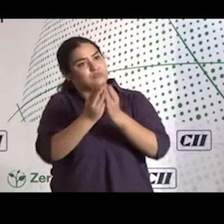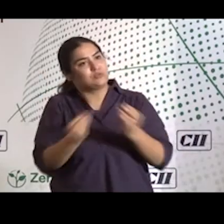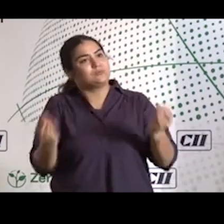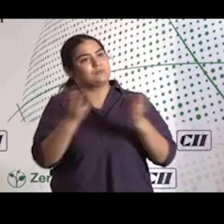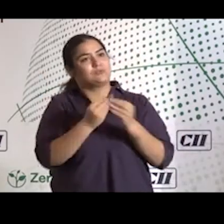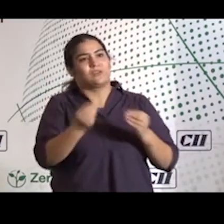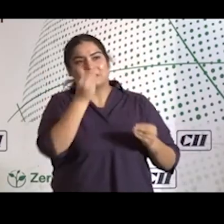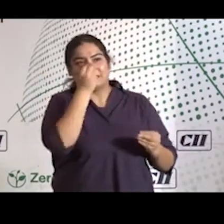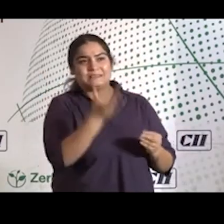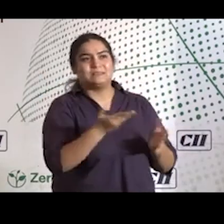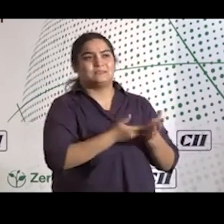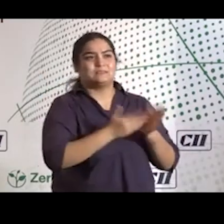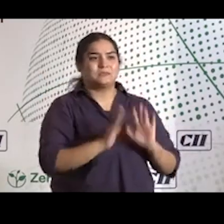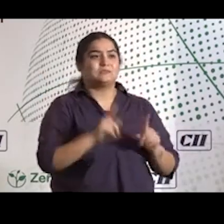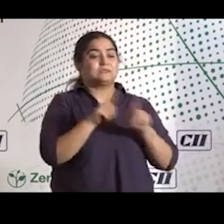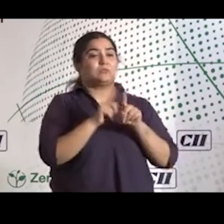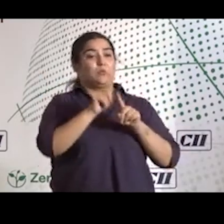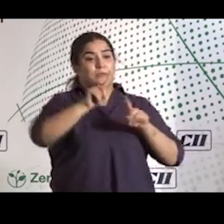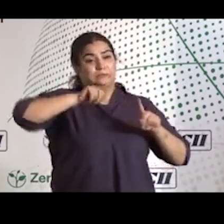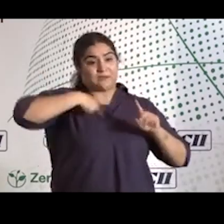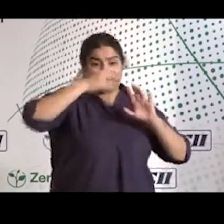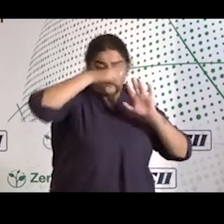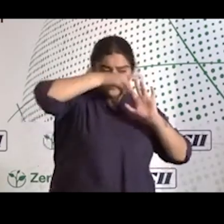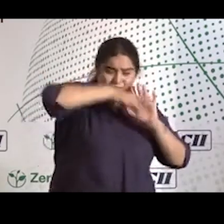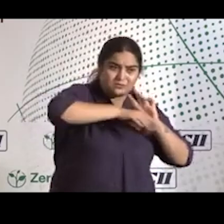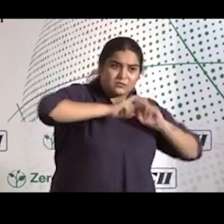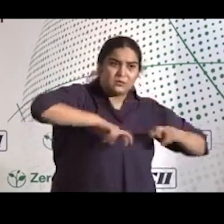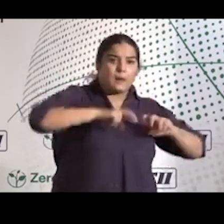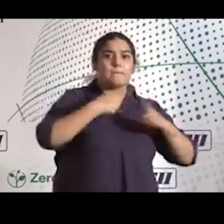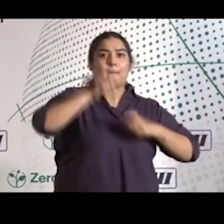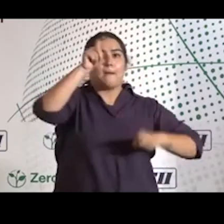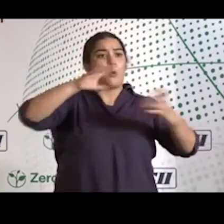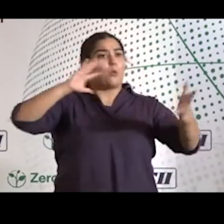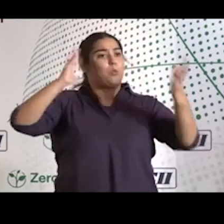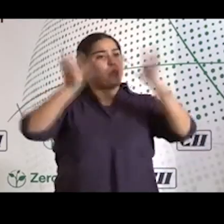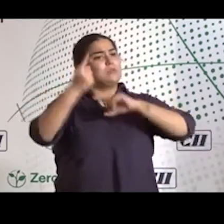How do we make it discoverable to the world and I think globally.